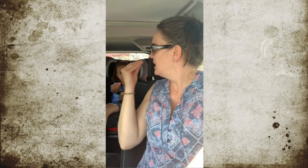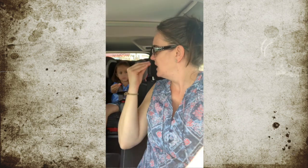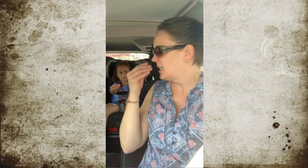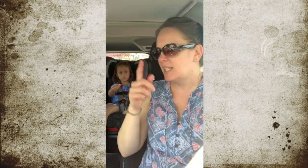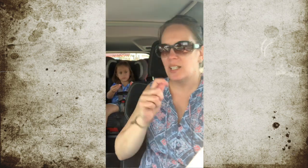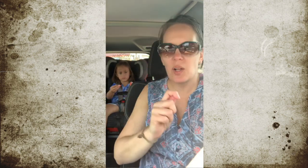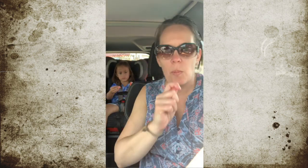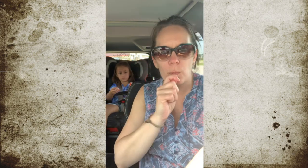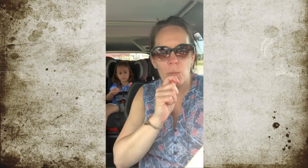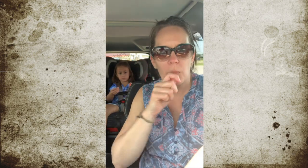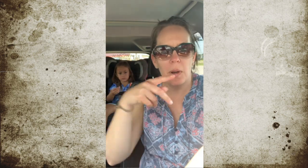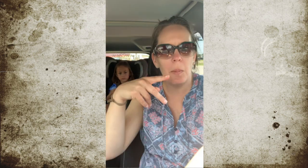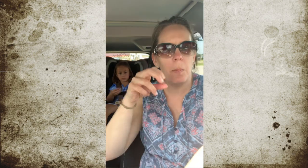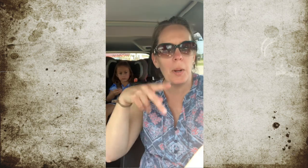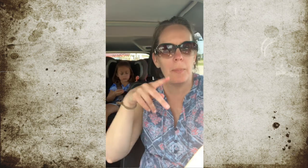She is eating Pops